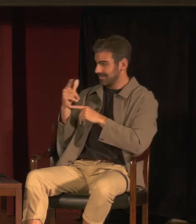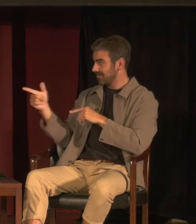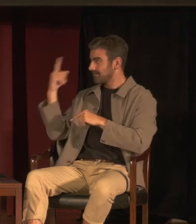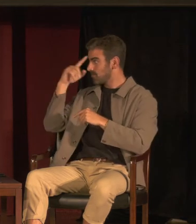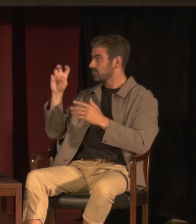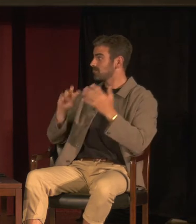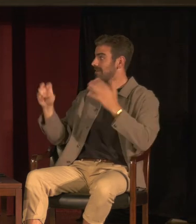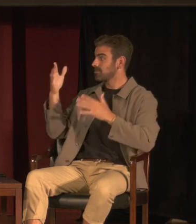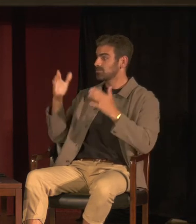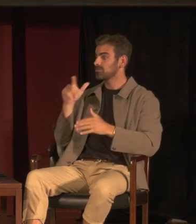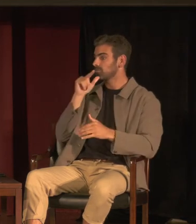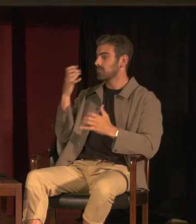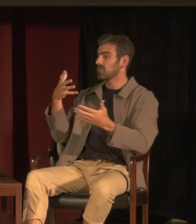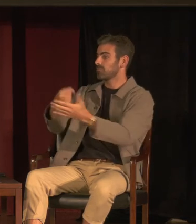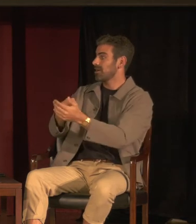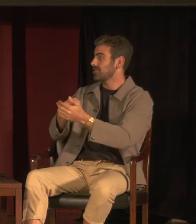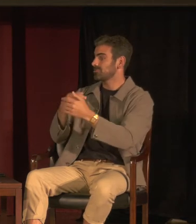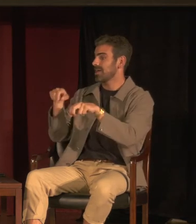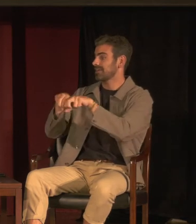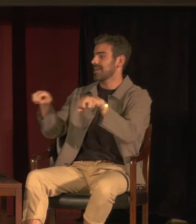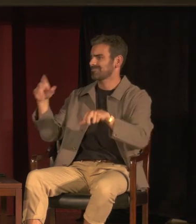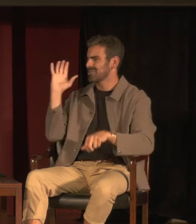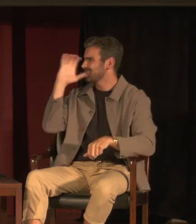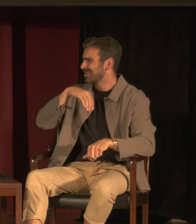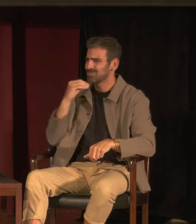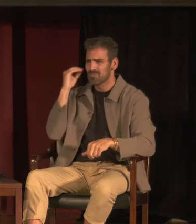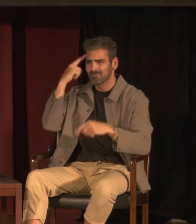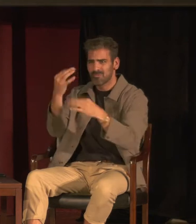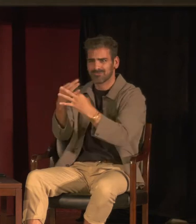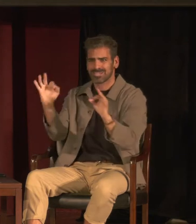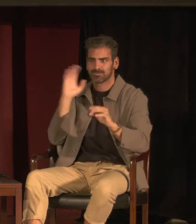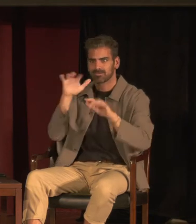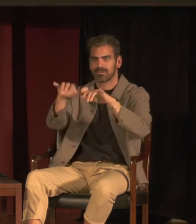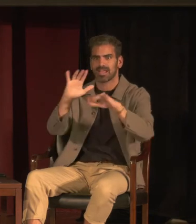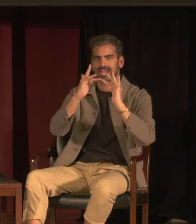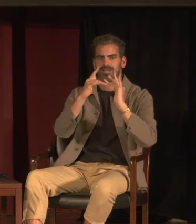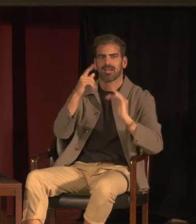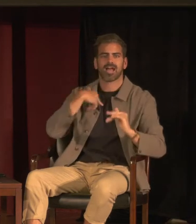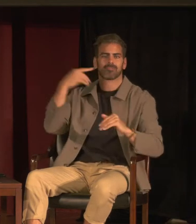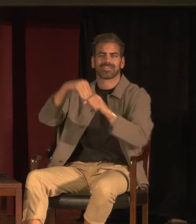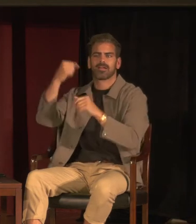decided to set up a couch surfing account. You all know couch surfing, right? International people, or even from the US. Can crash your place overnight for free.